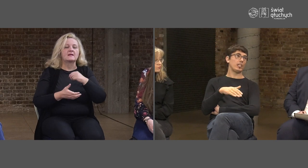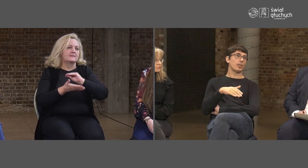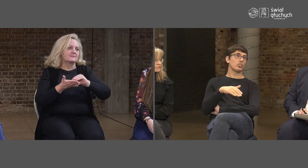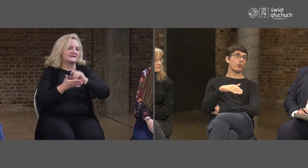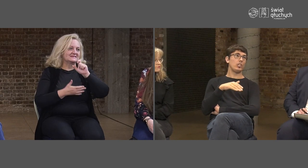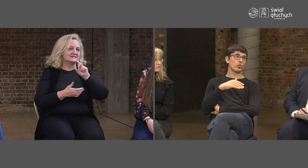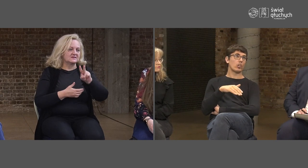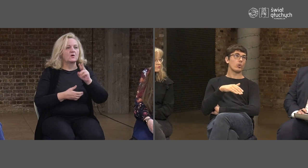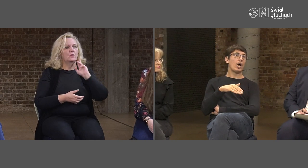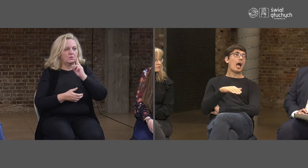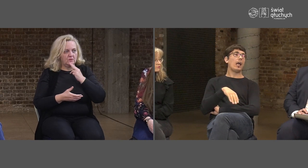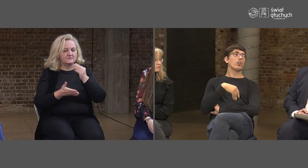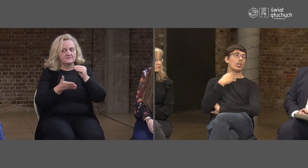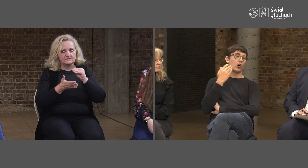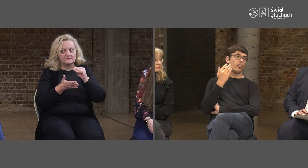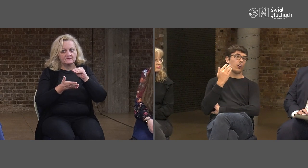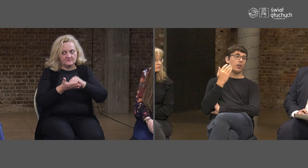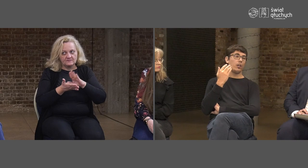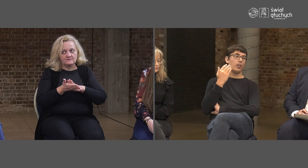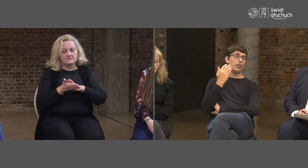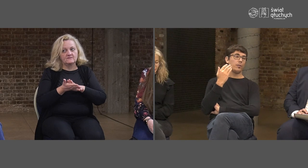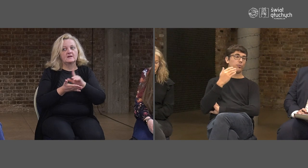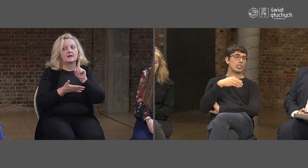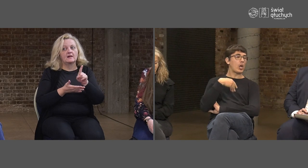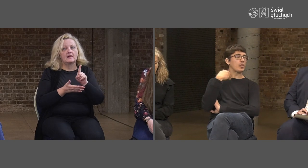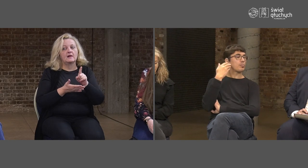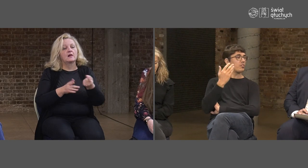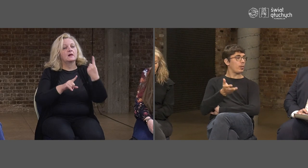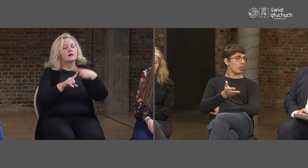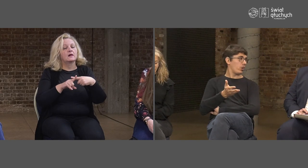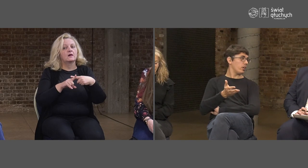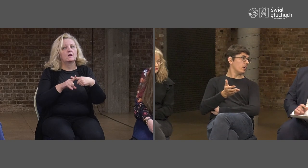That I am a deaf person, but in addition I am also sending my portfolio,